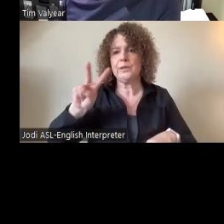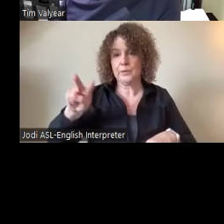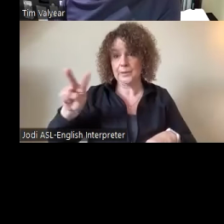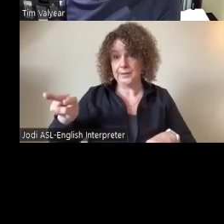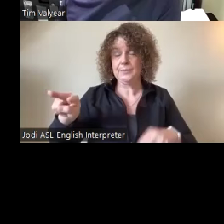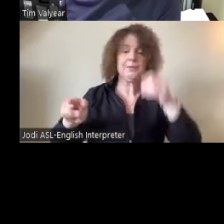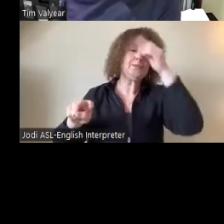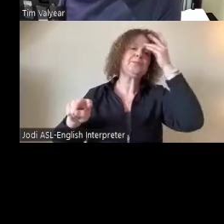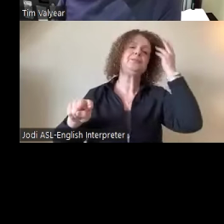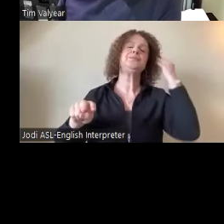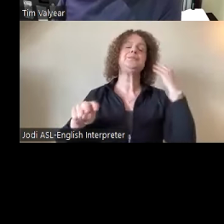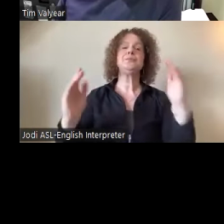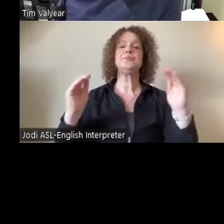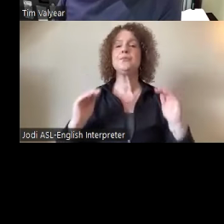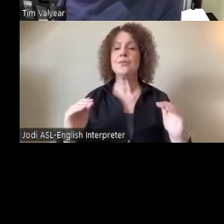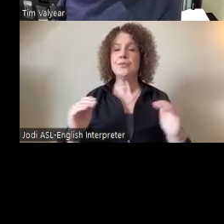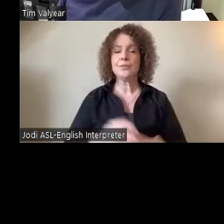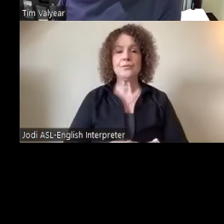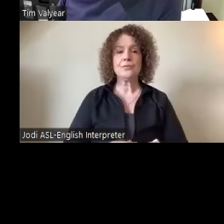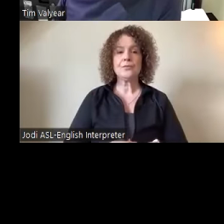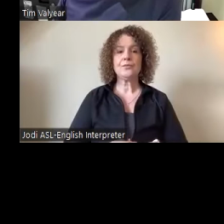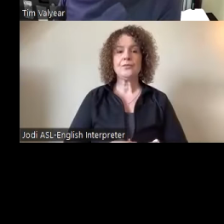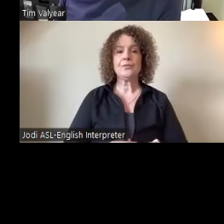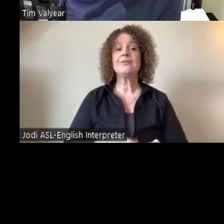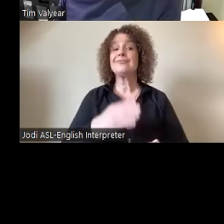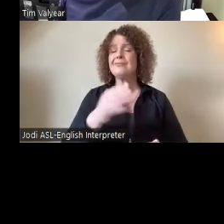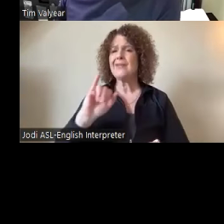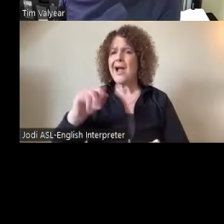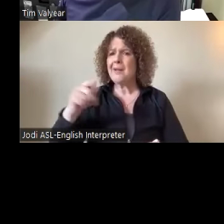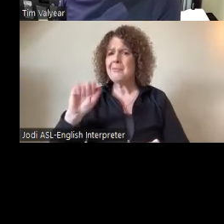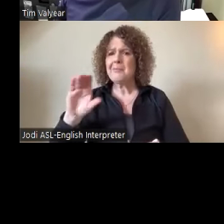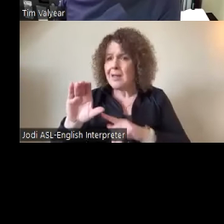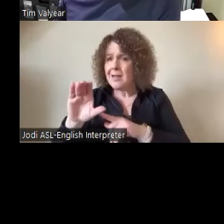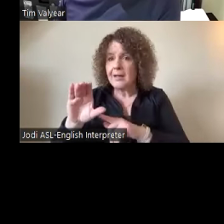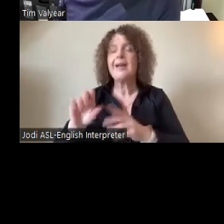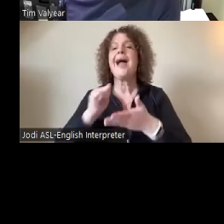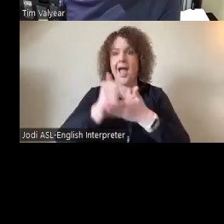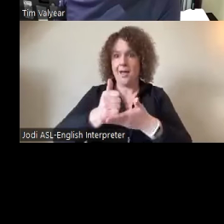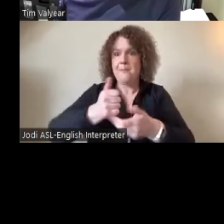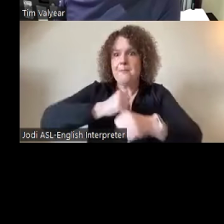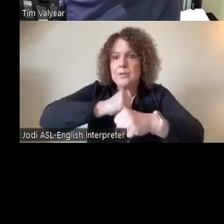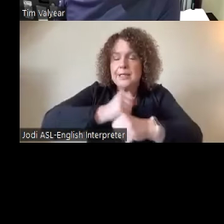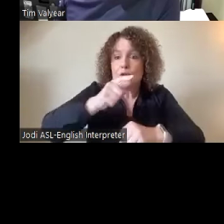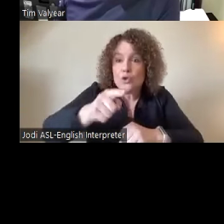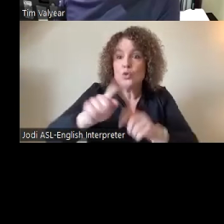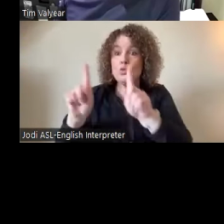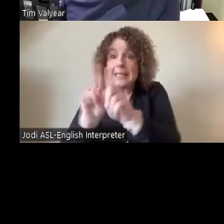14 million with 12,638 deaths. And those stats are as